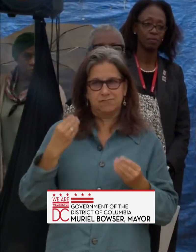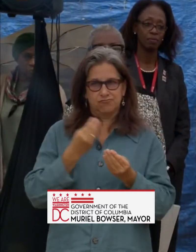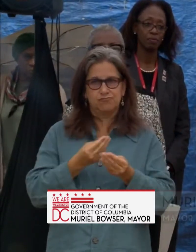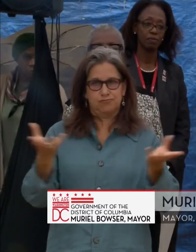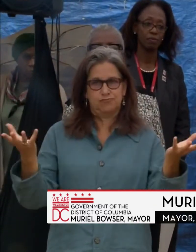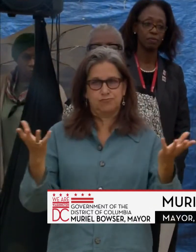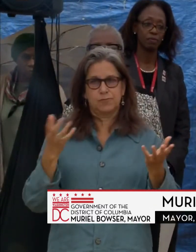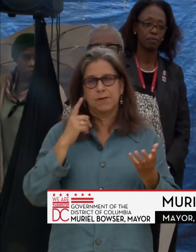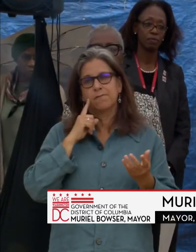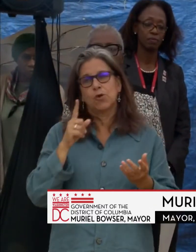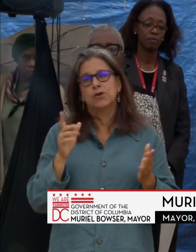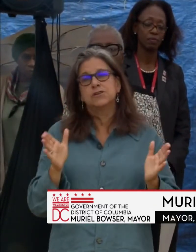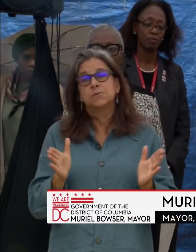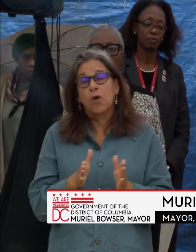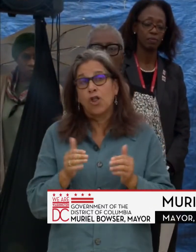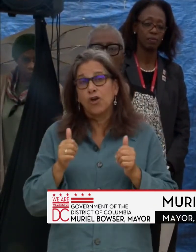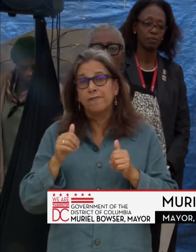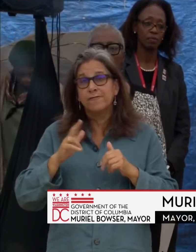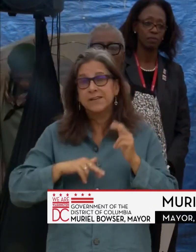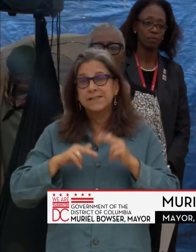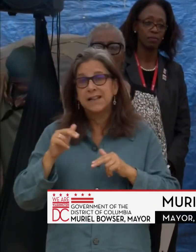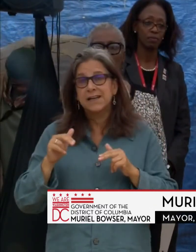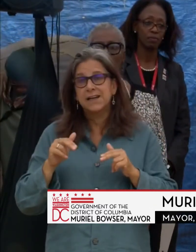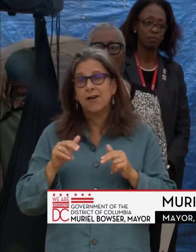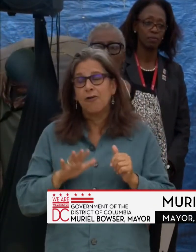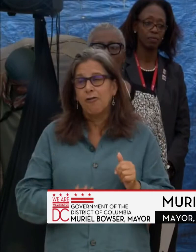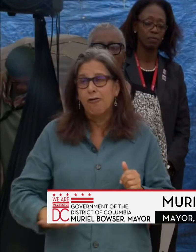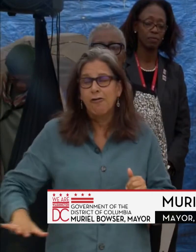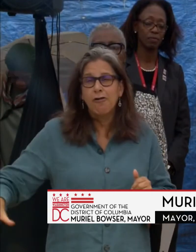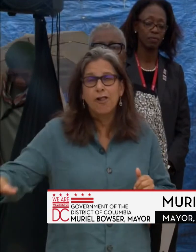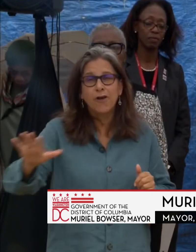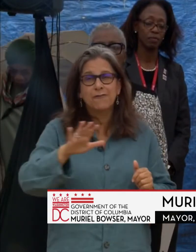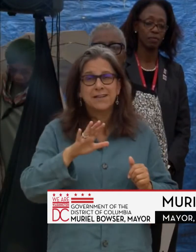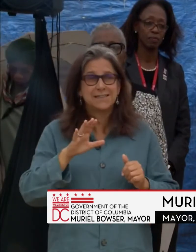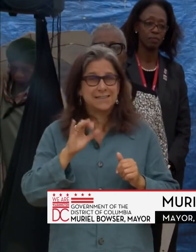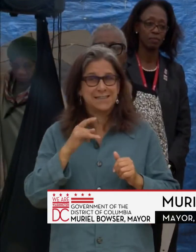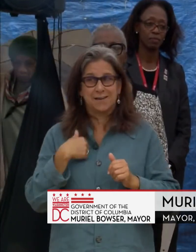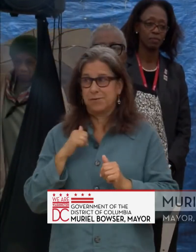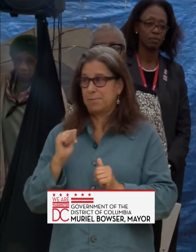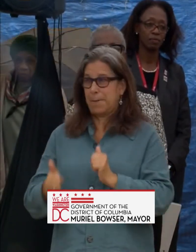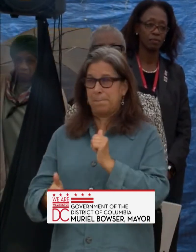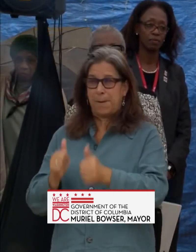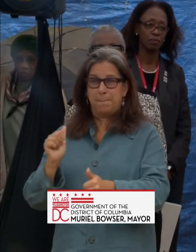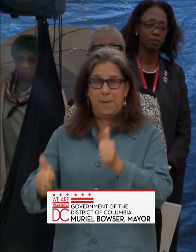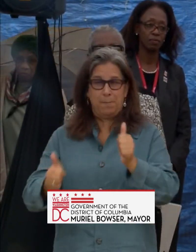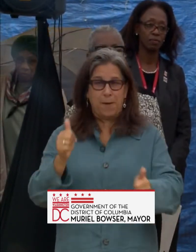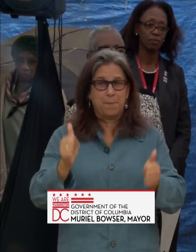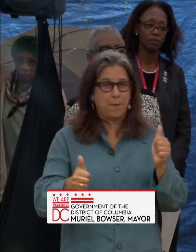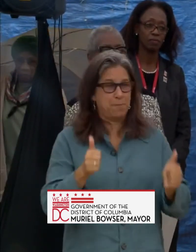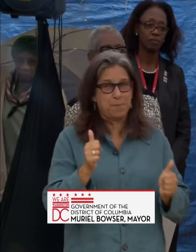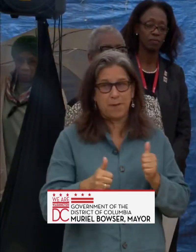THROUGHOUT THE CITY. OUR FAMILY SHELTER AT D.C. GENERAL CURRENTLY, THERE'S REALLY BEEN ONLY ONE PROVIDER